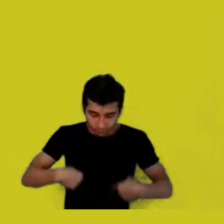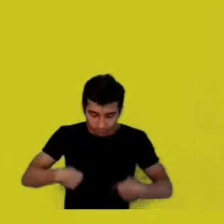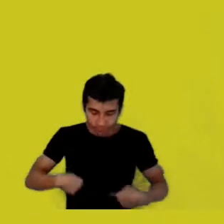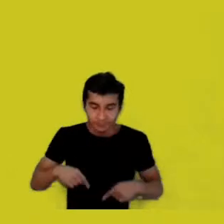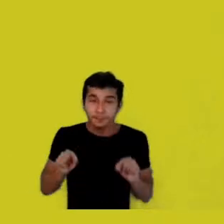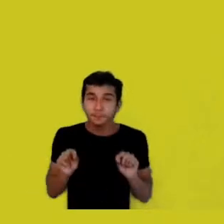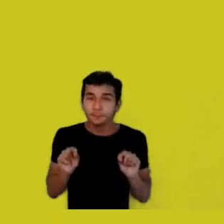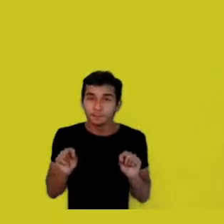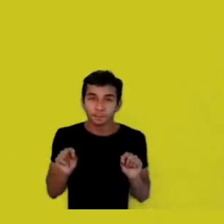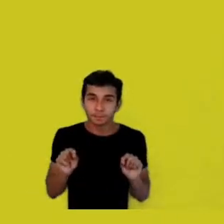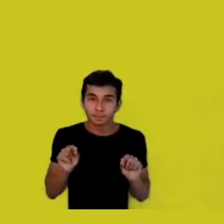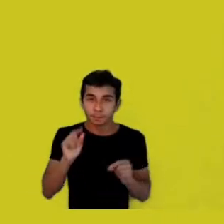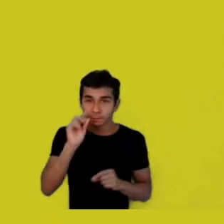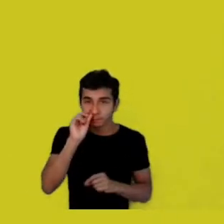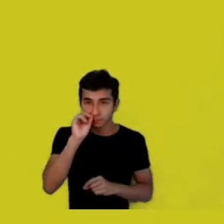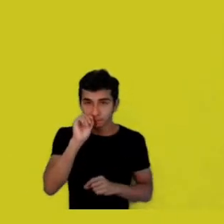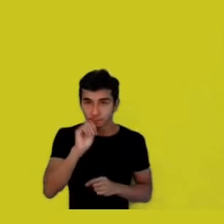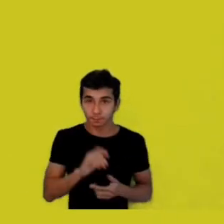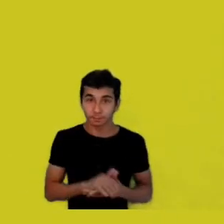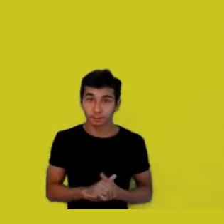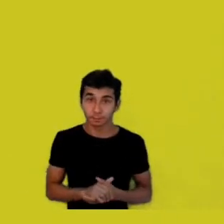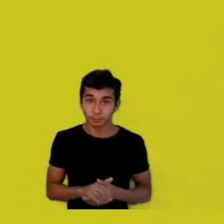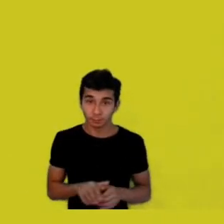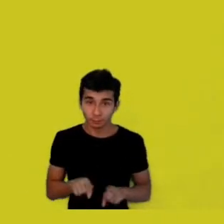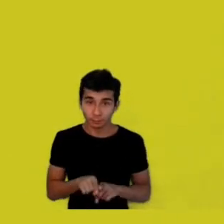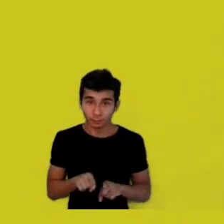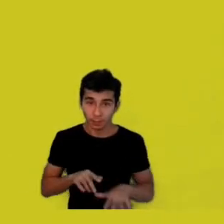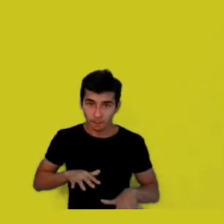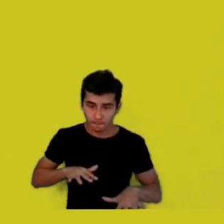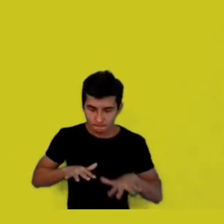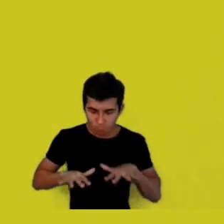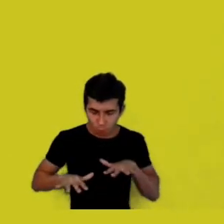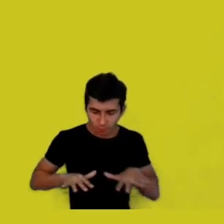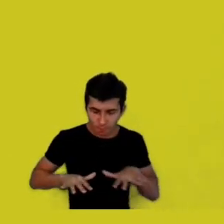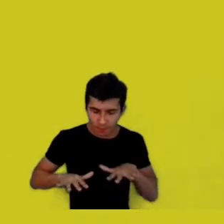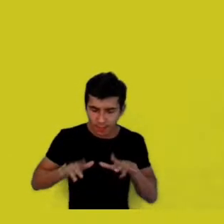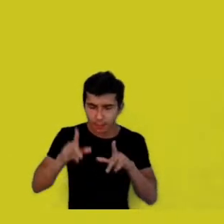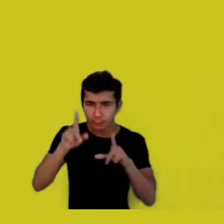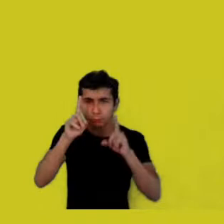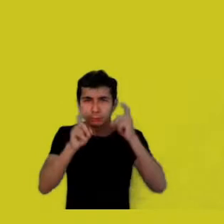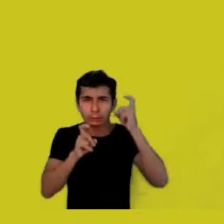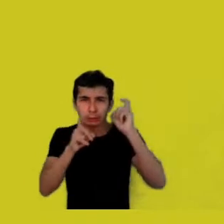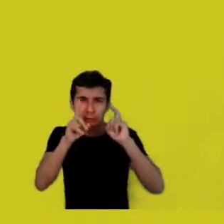and what are the twists, the gestures the relations this body establishes